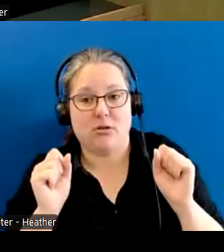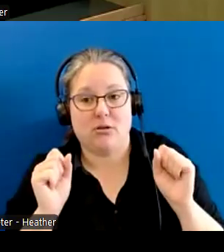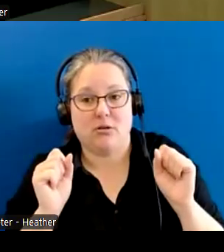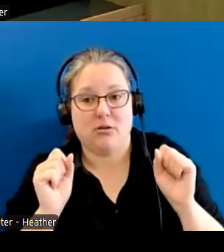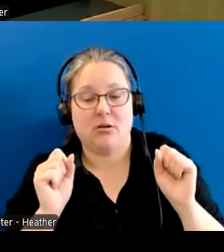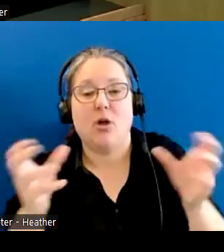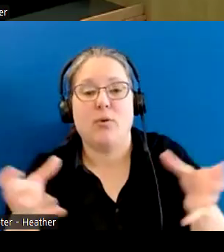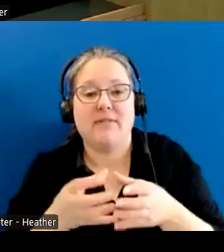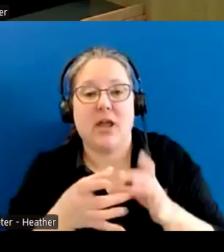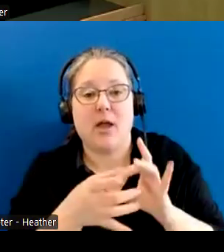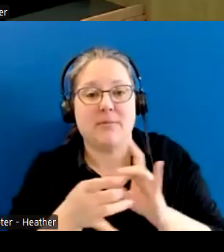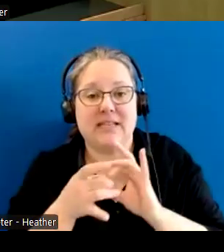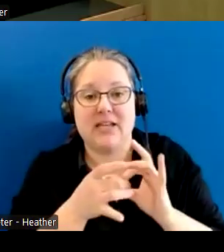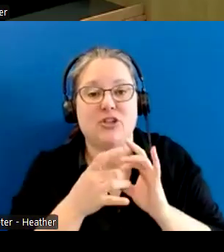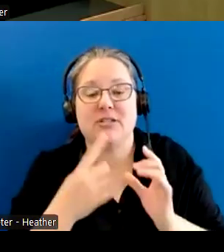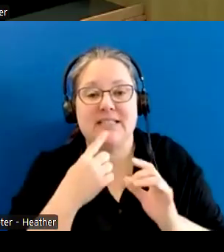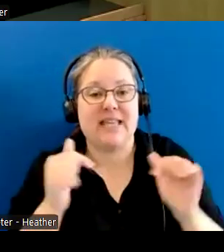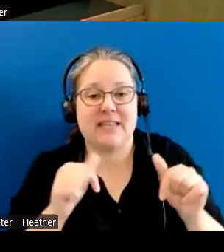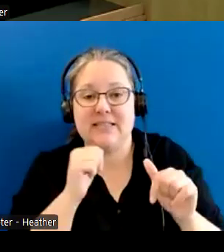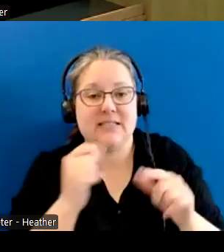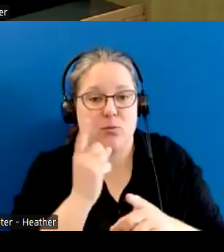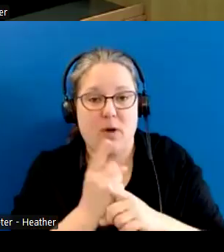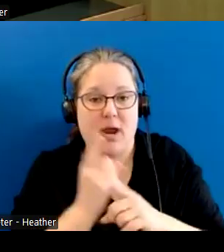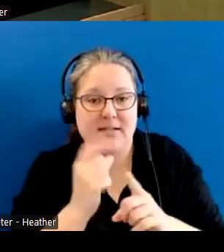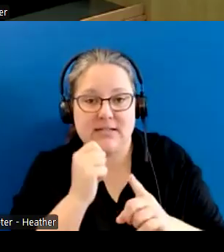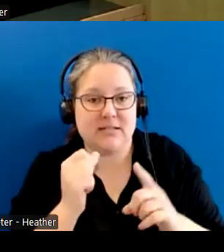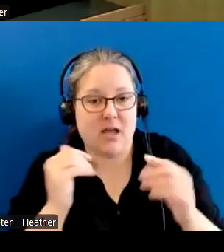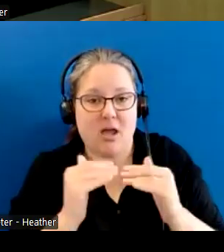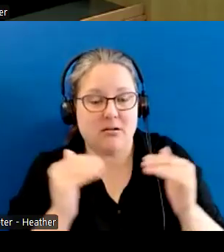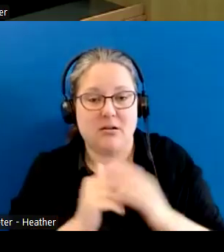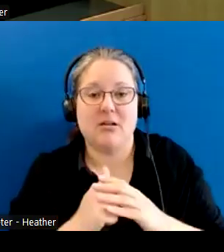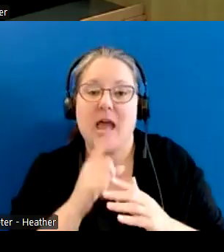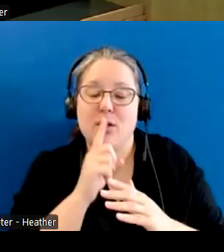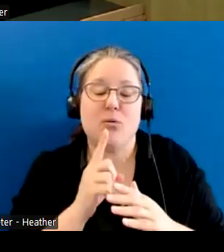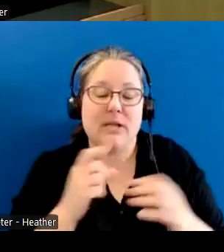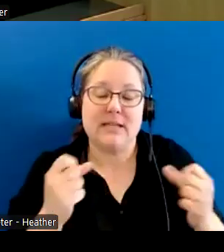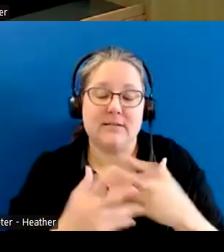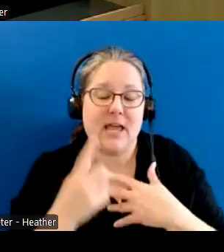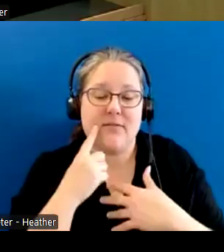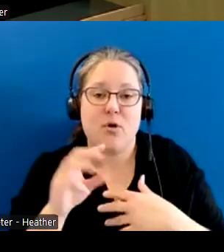um and band together to call out these injustices. Um and I do fear for NImeh out of all the